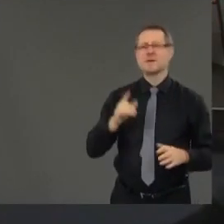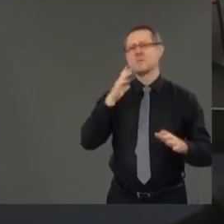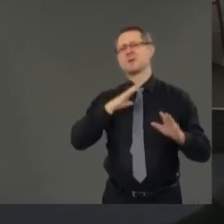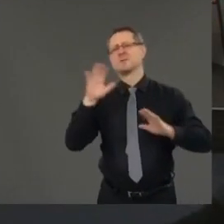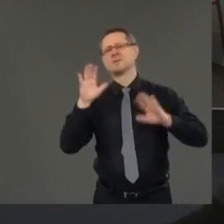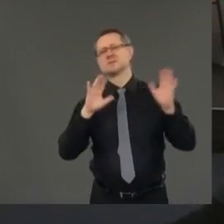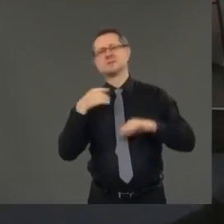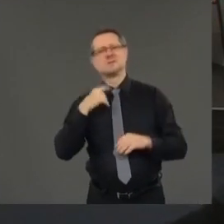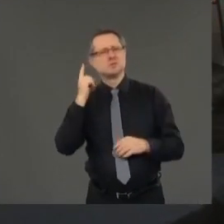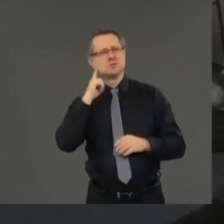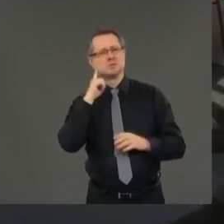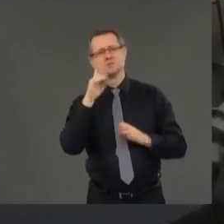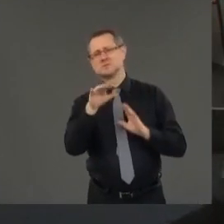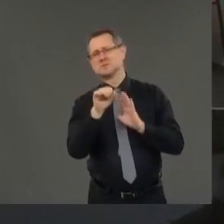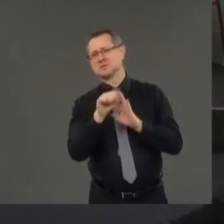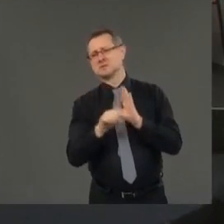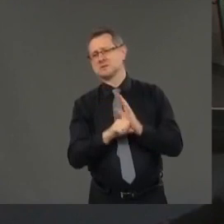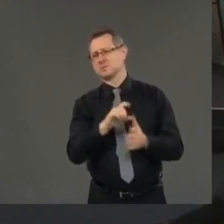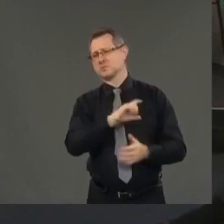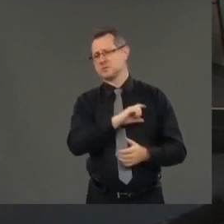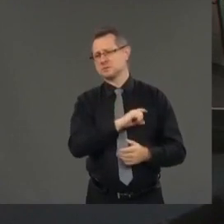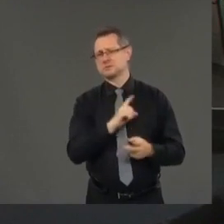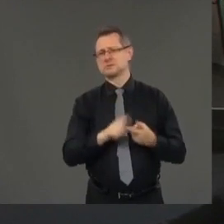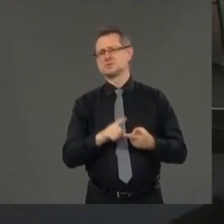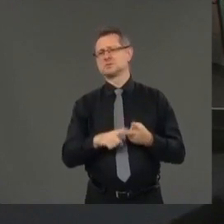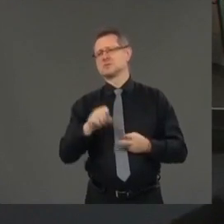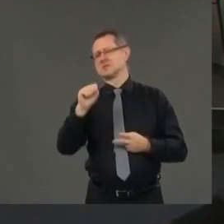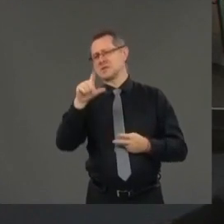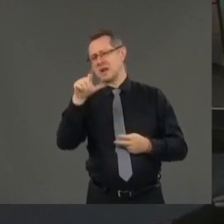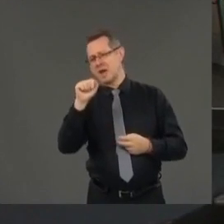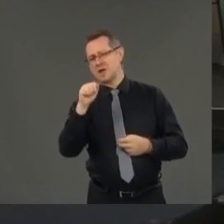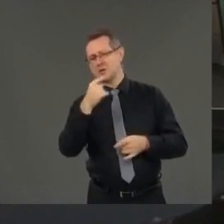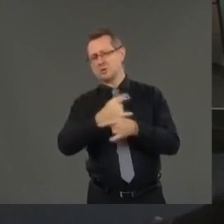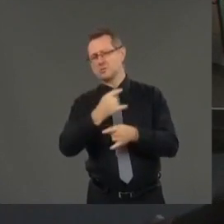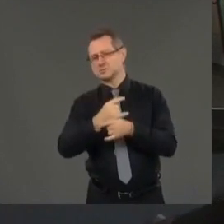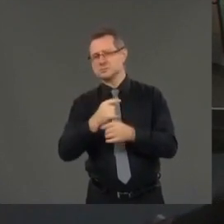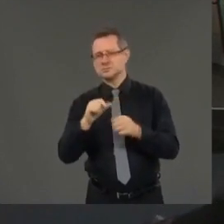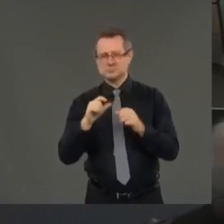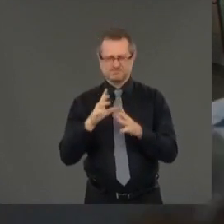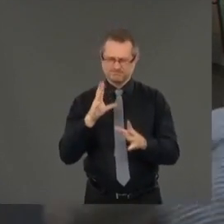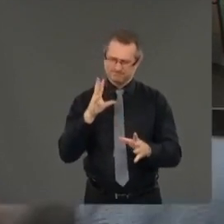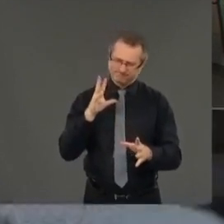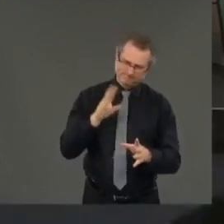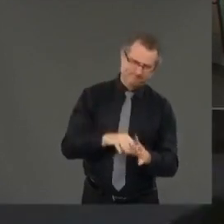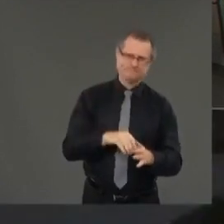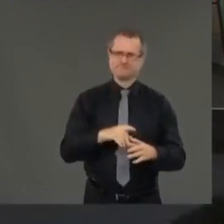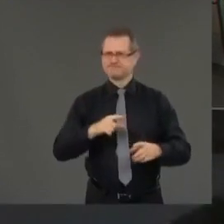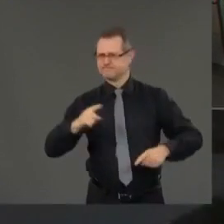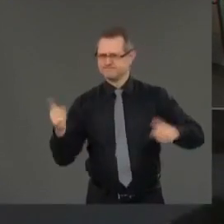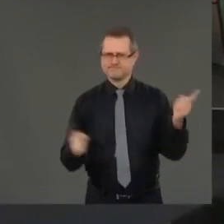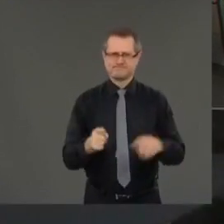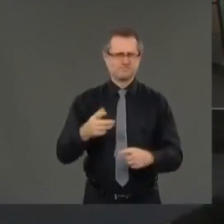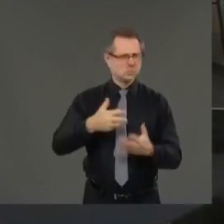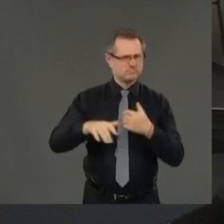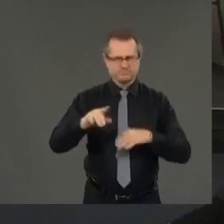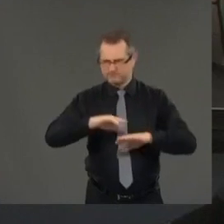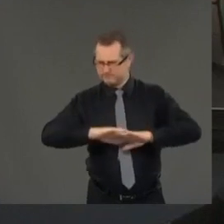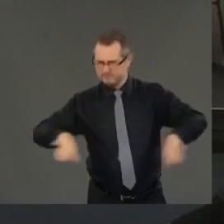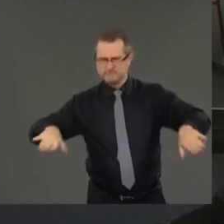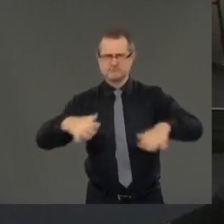THAT'S IT. SO IT'S BOTH ENDS OF THE EQUATION. GOVERNOR, CAN YOU TELL HOW